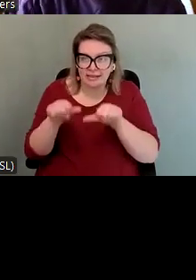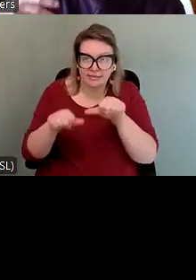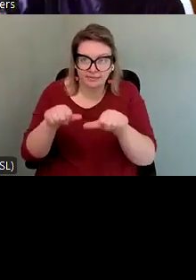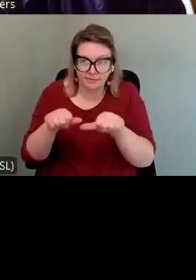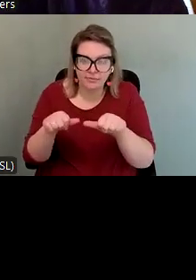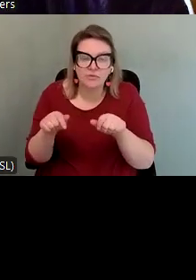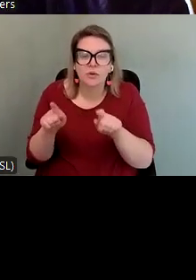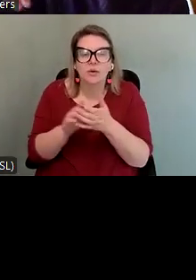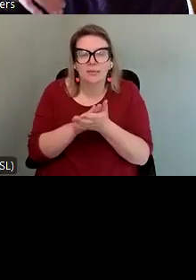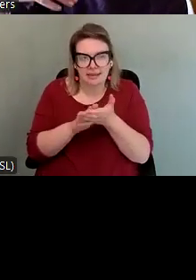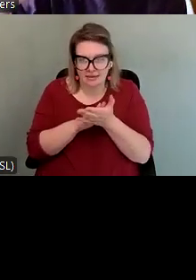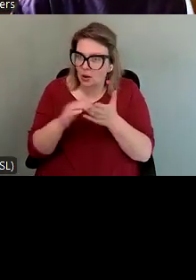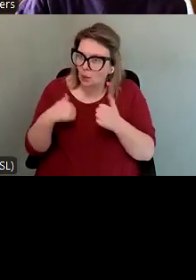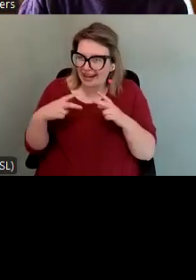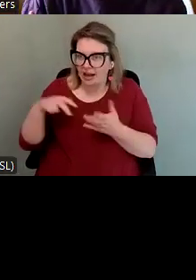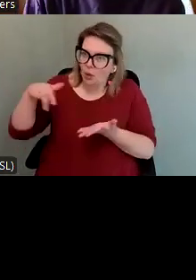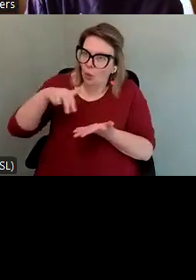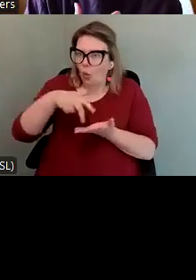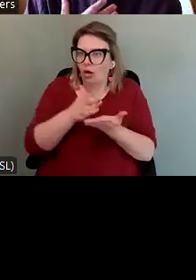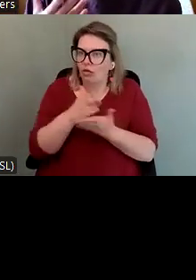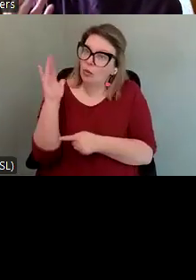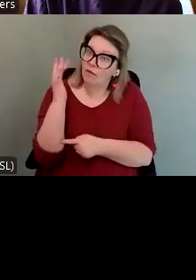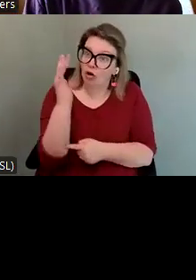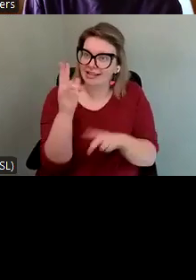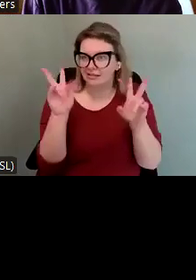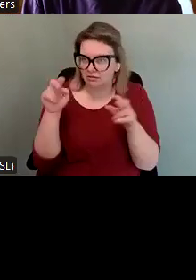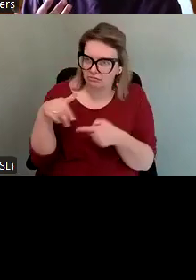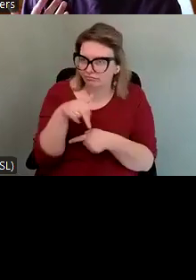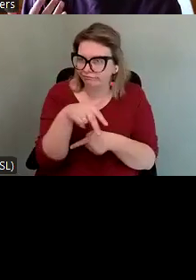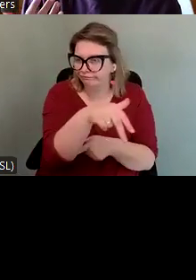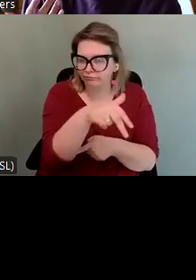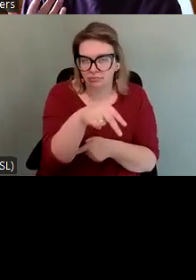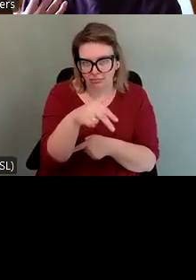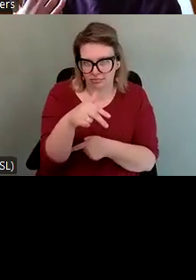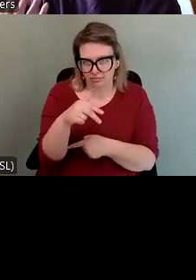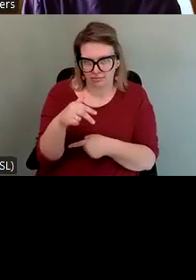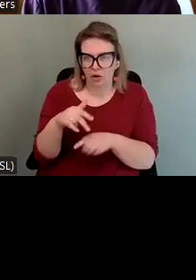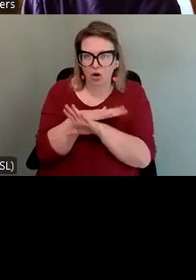and we are being tracked in this different way, we are leaving a breadcrumb